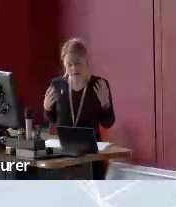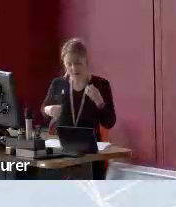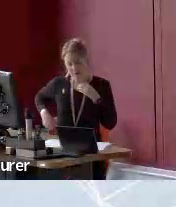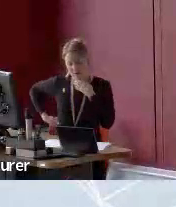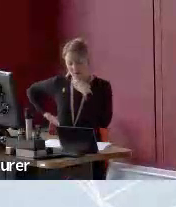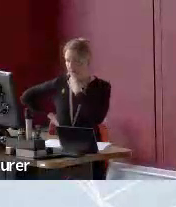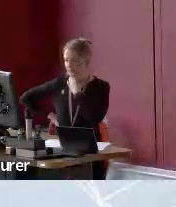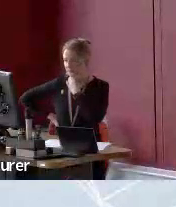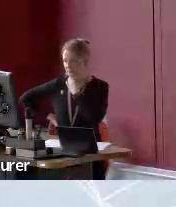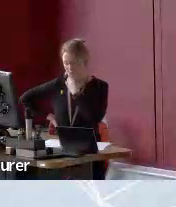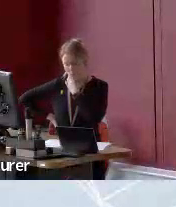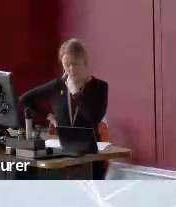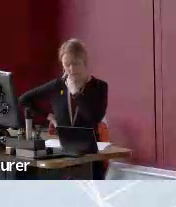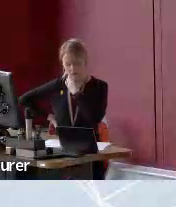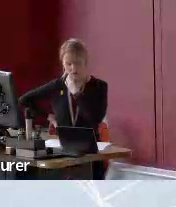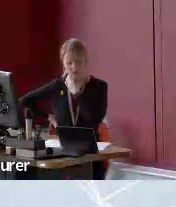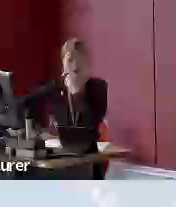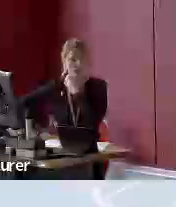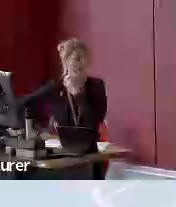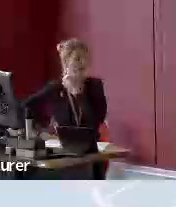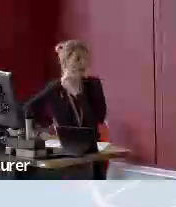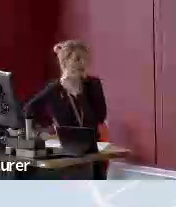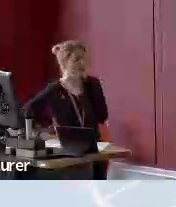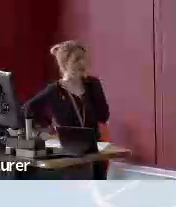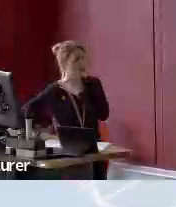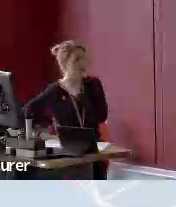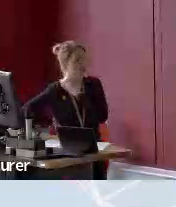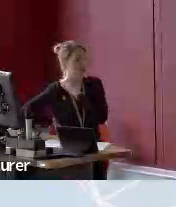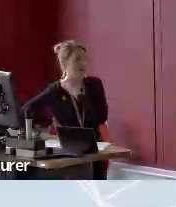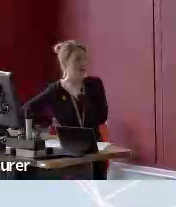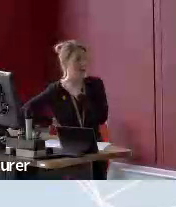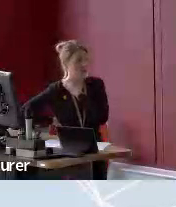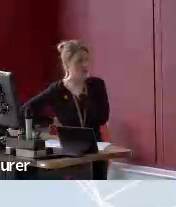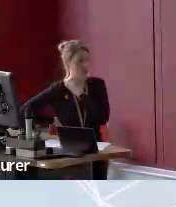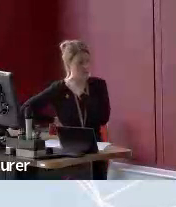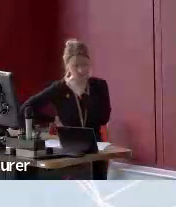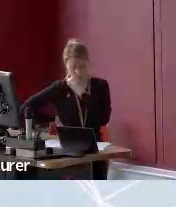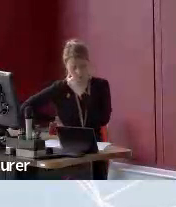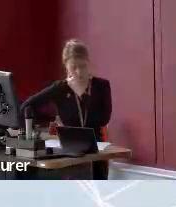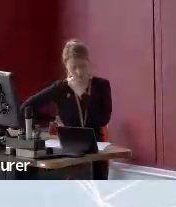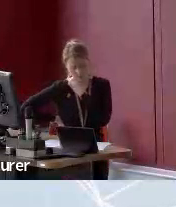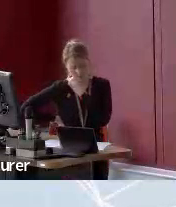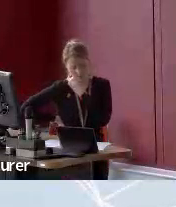reflected on what we could do as part of the call for action that came out of that workshop some of